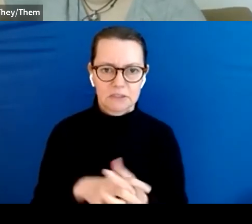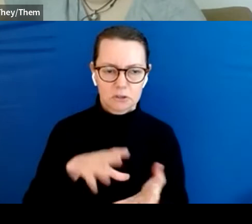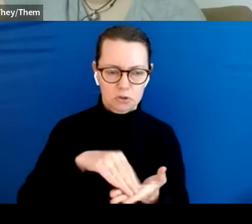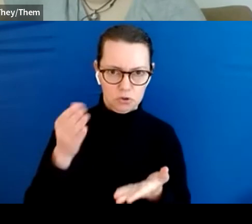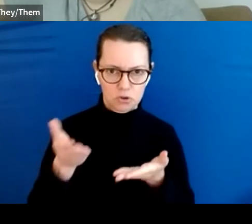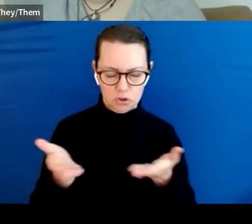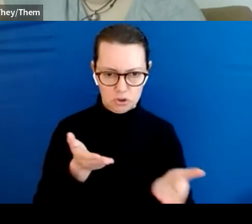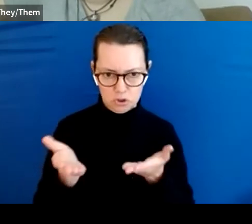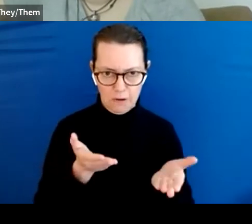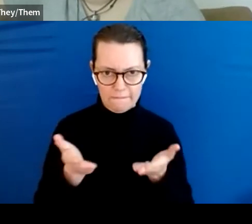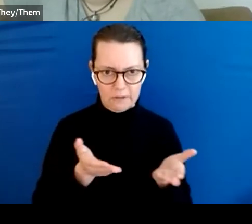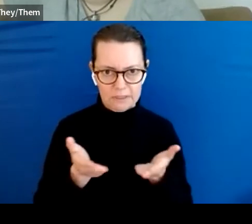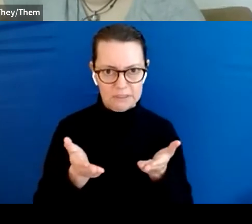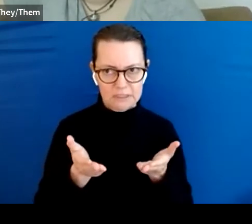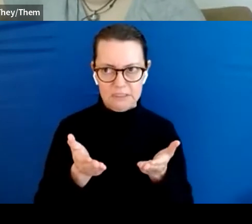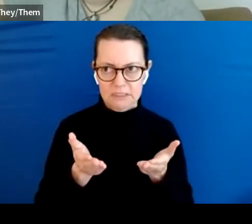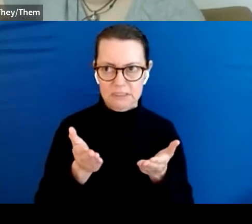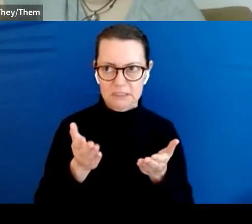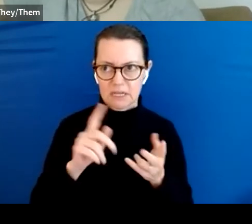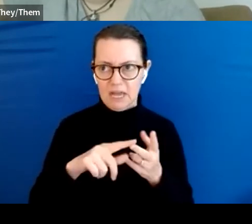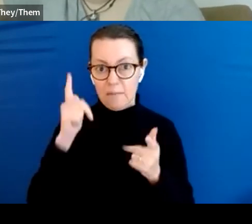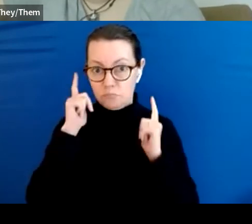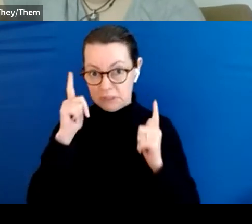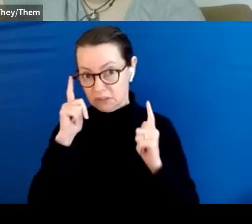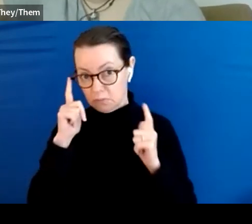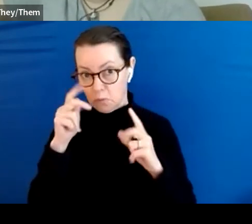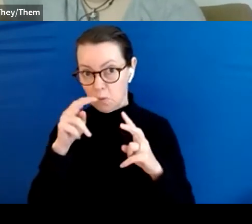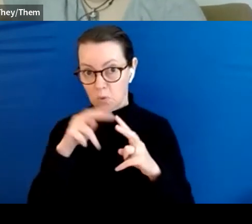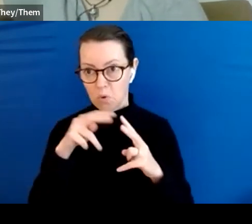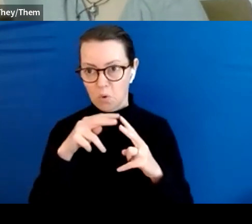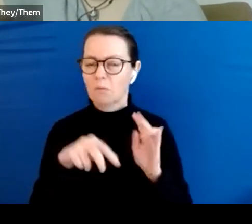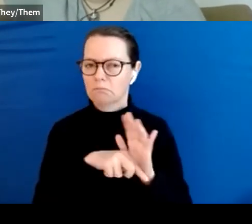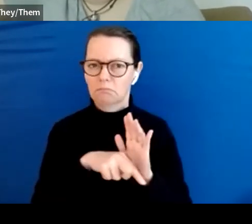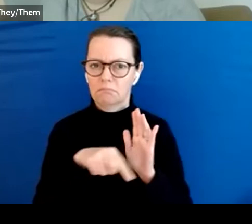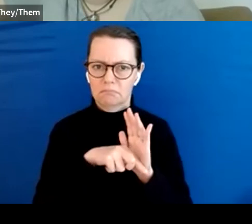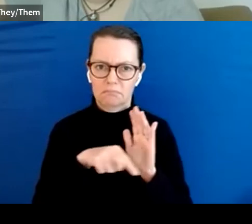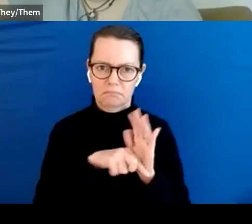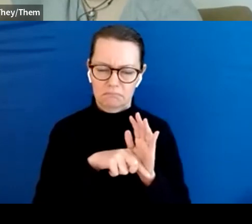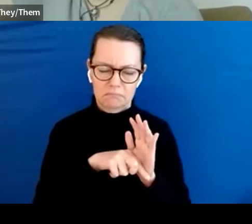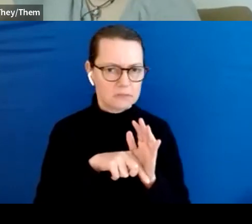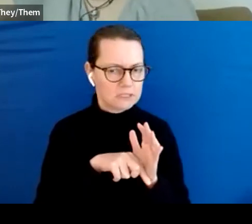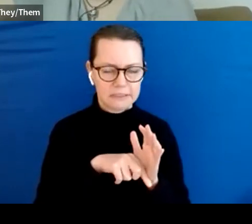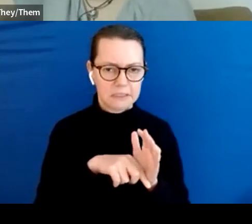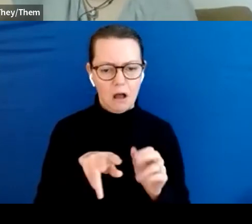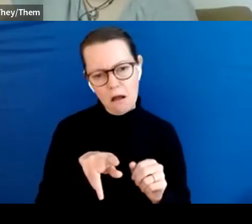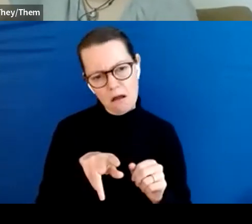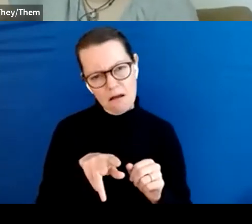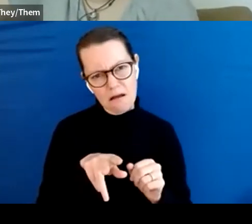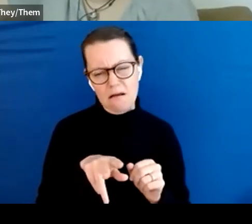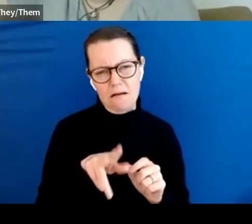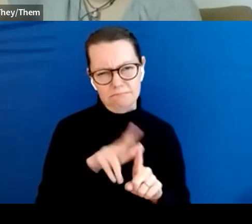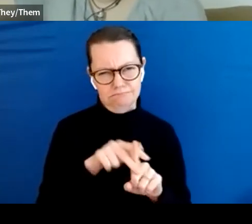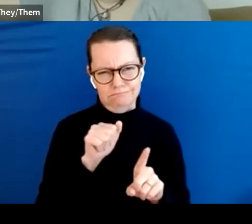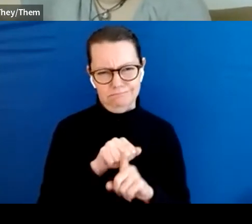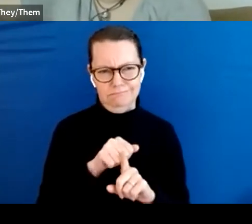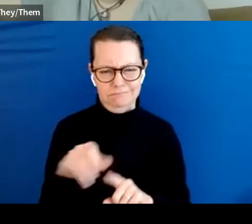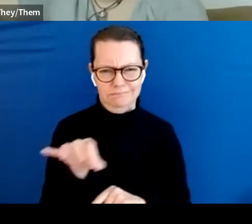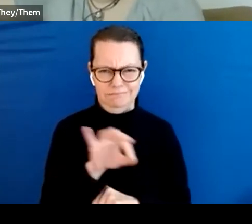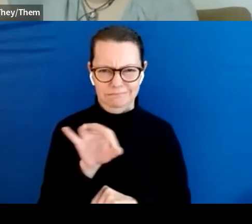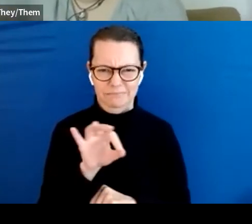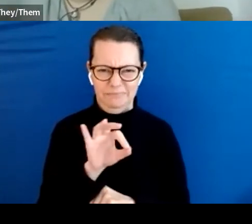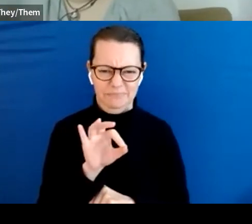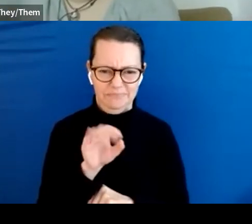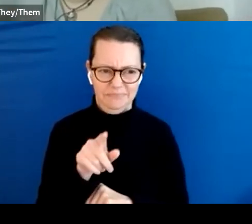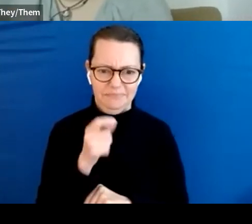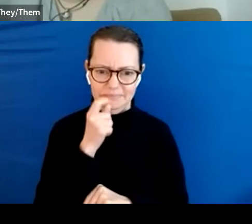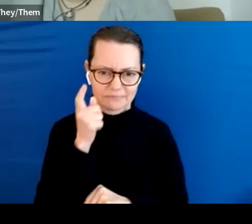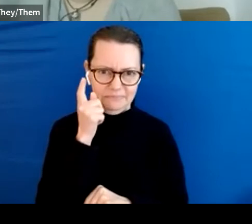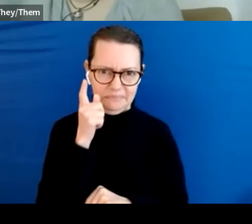Student Services slash the principles, at the time, was quite negative and they didn't believe that my diagnosis existed sort of situation. Okay, yeah.